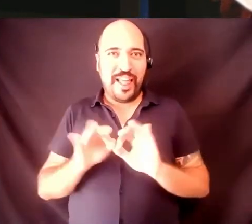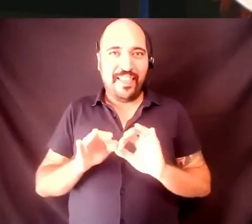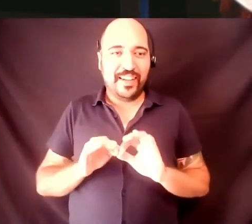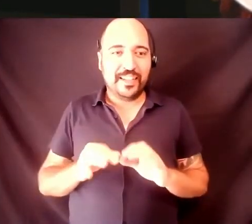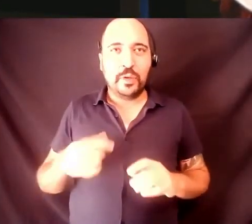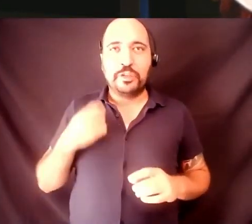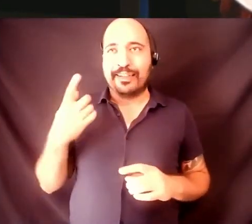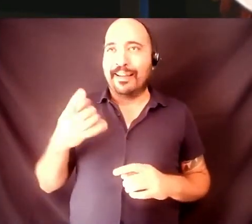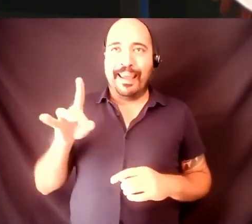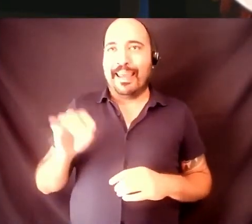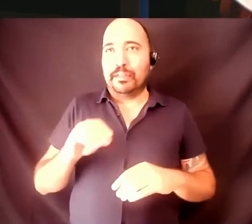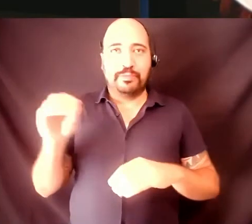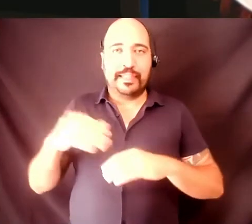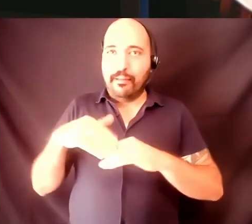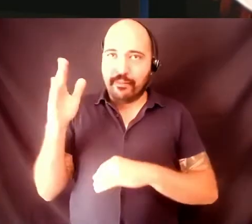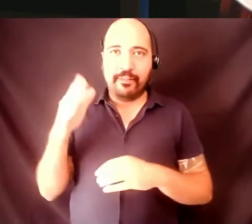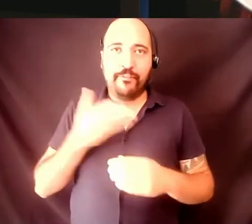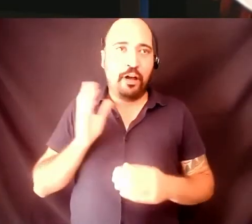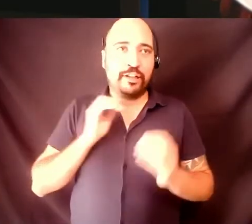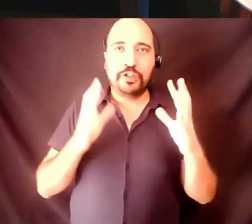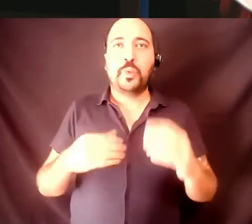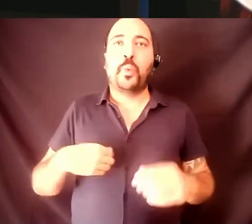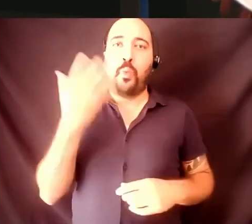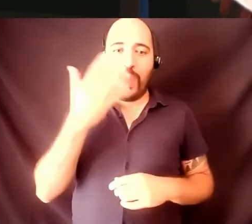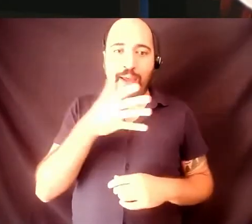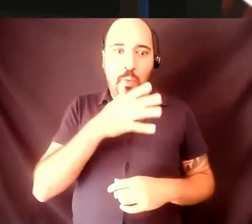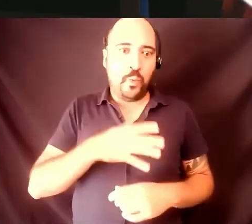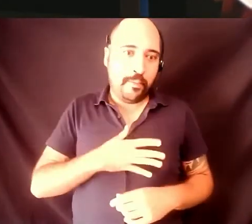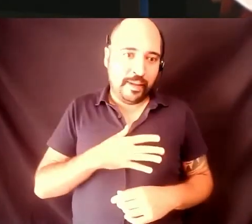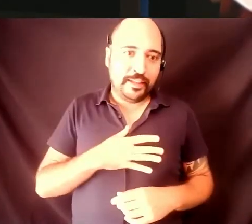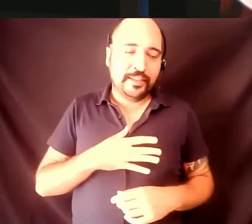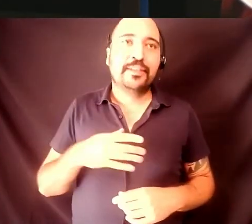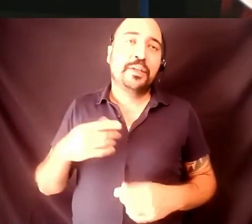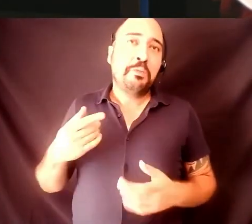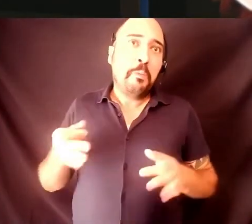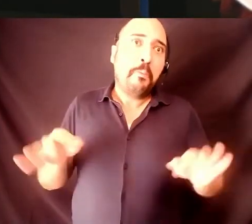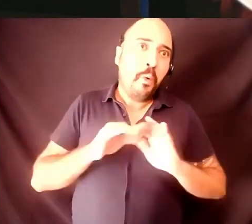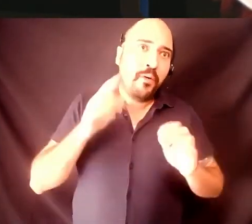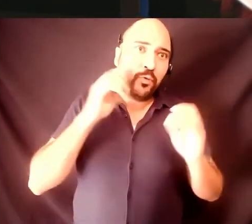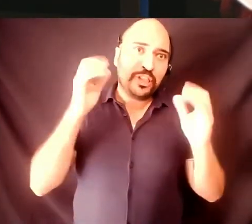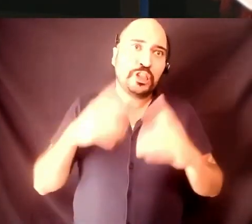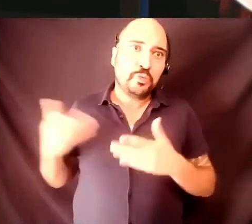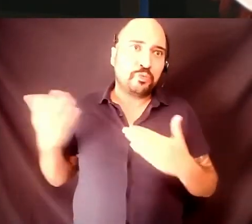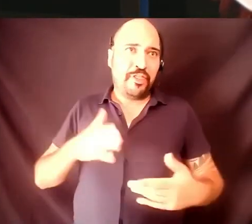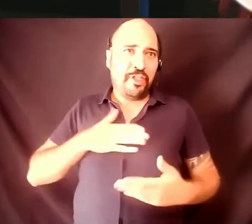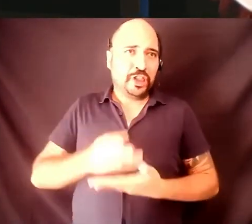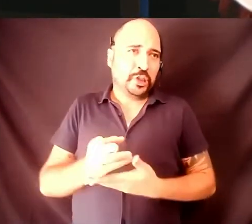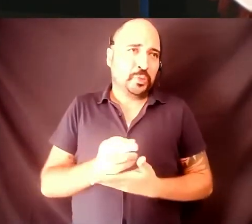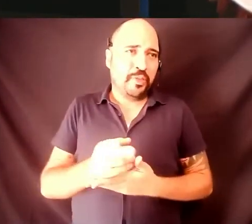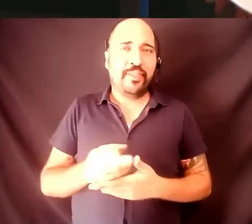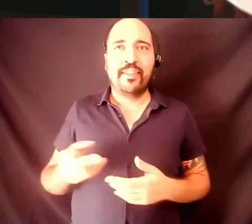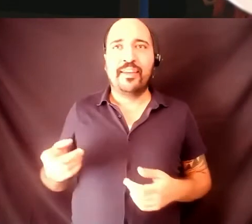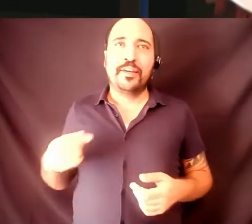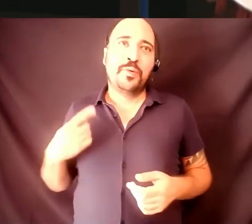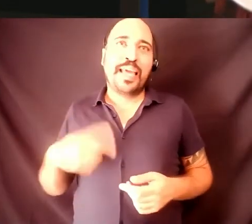It's important for teachers to bring in their true selves into the space as well. You can't be culturally relevant only for your students